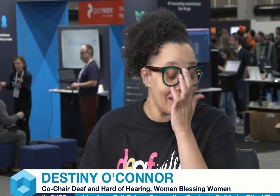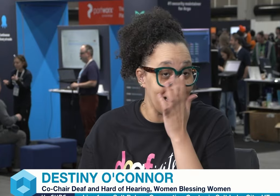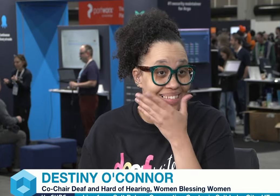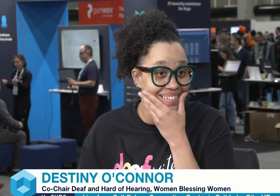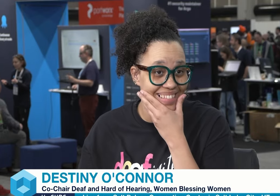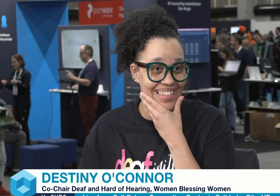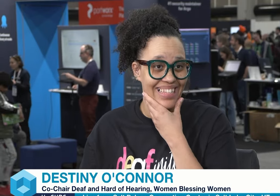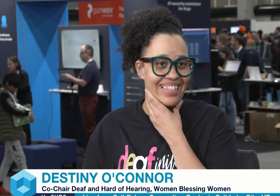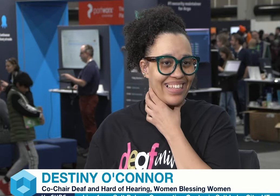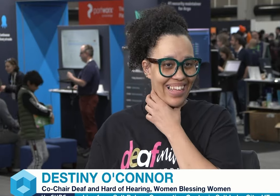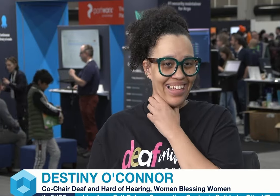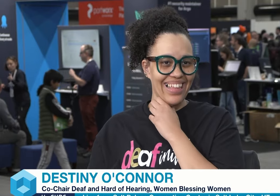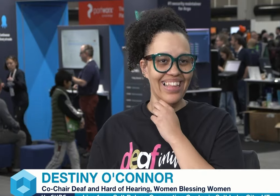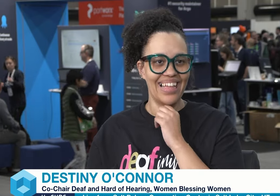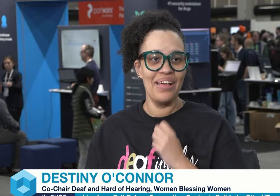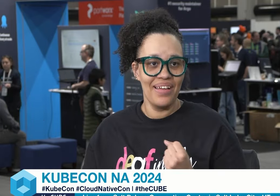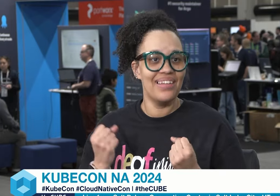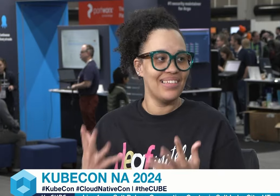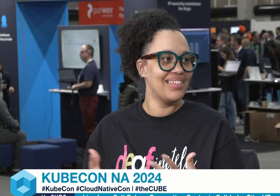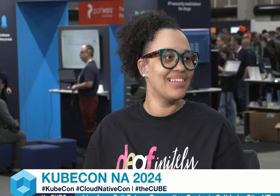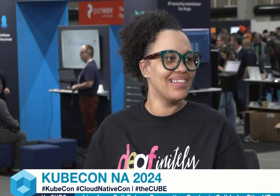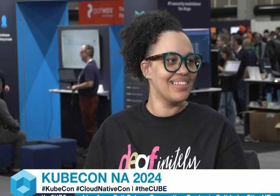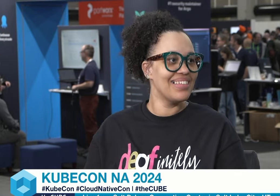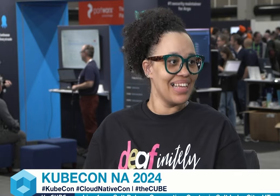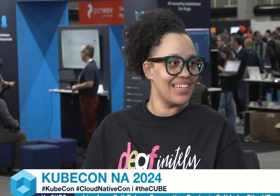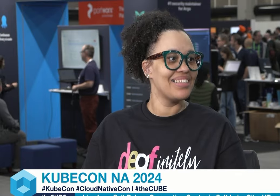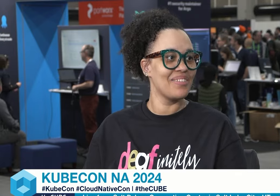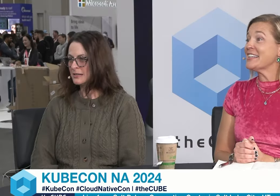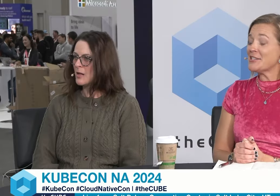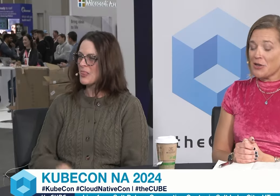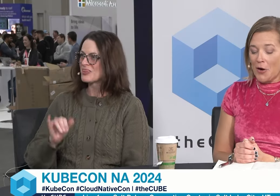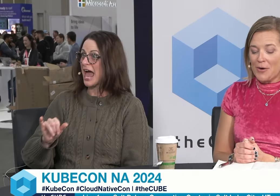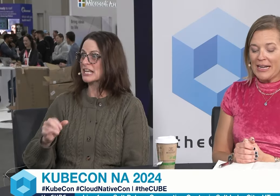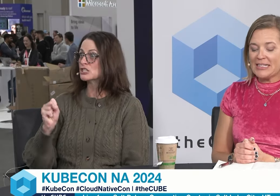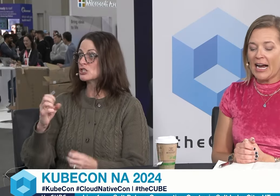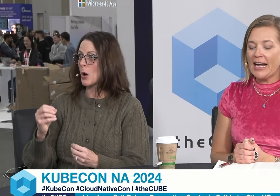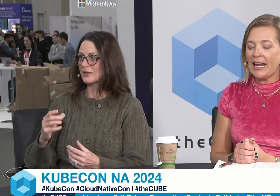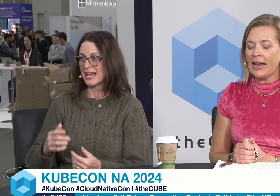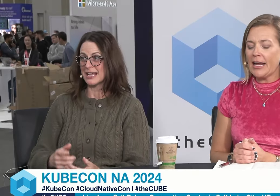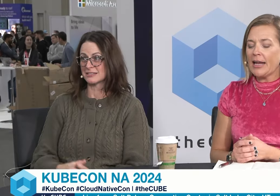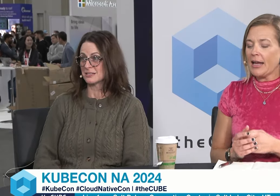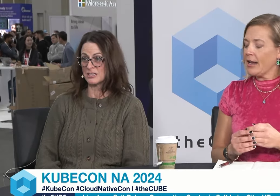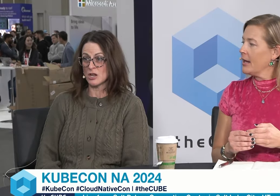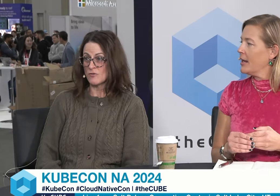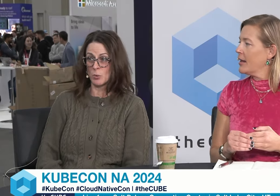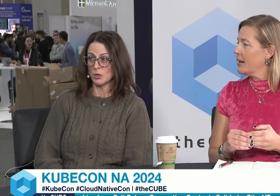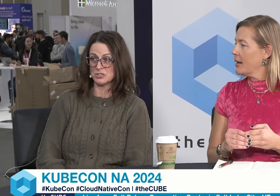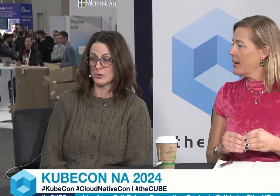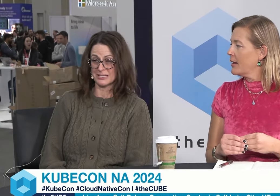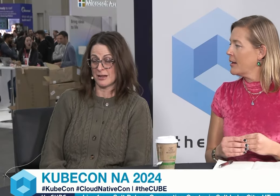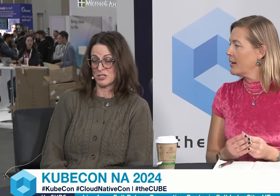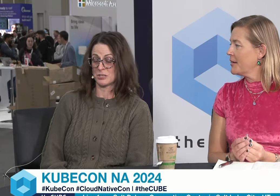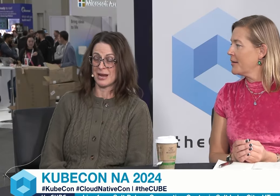I mean, to be honest with you, we keep growing. Amazing. That is so exciting. Yeah, it's all over the world too. It's not